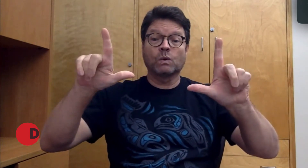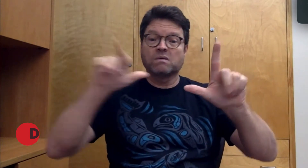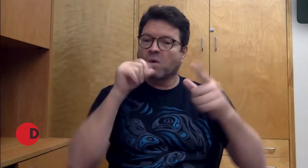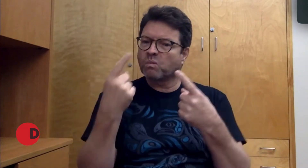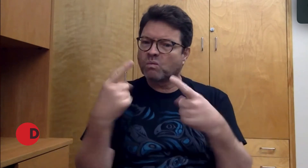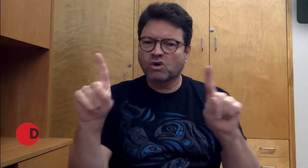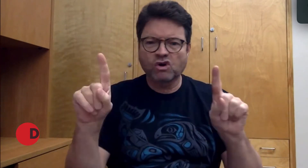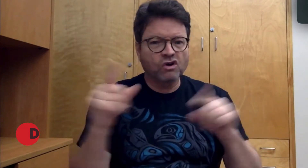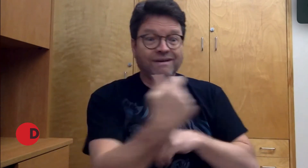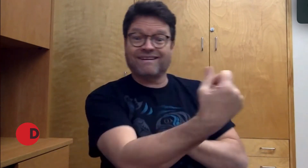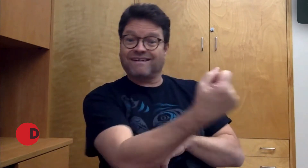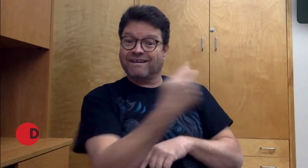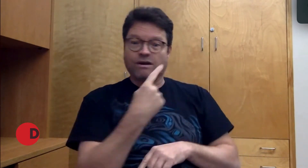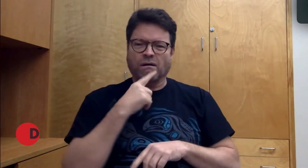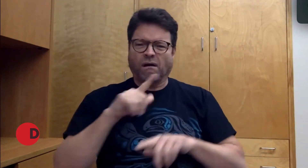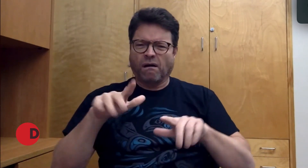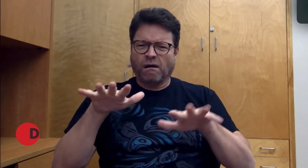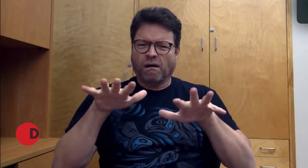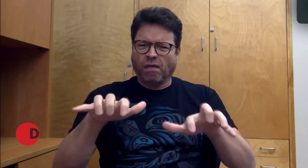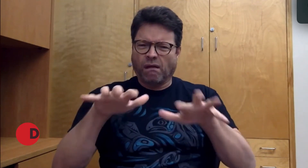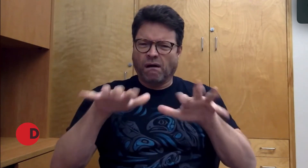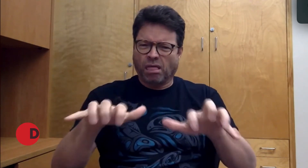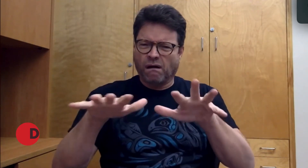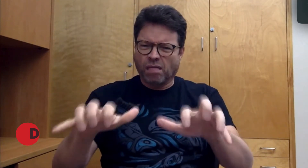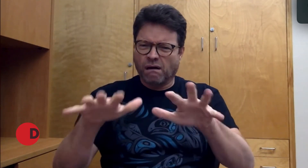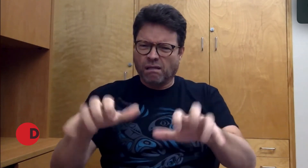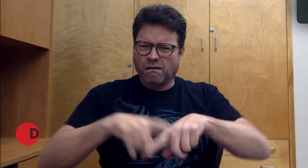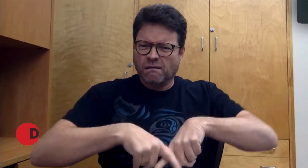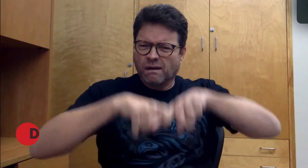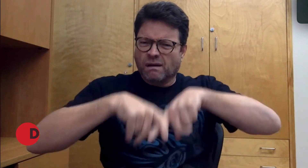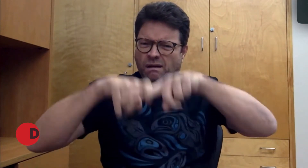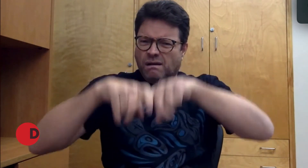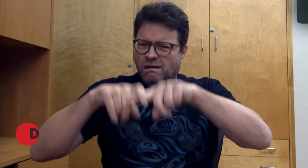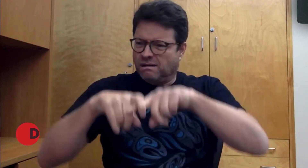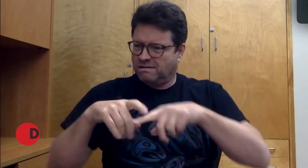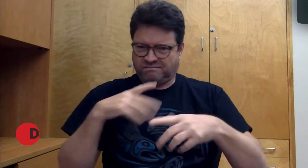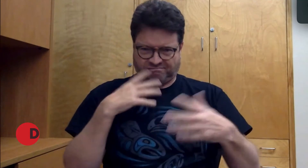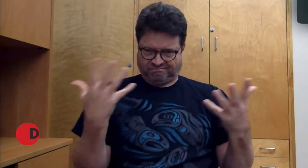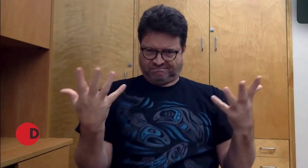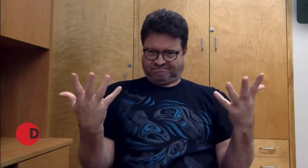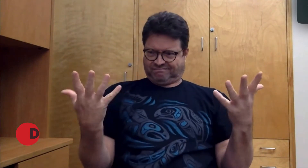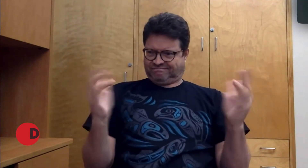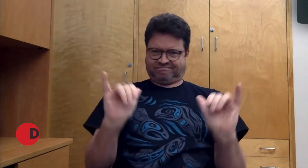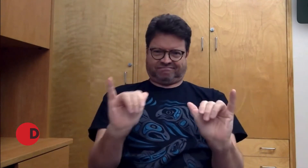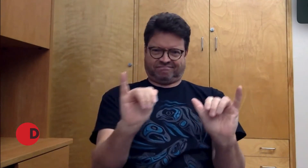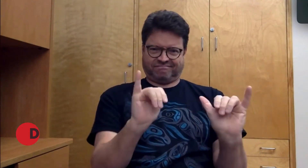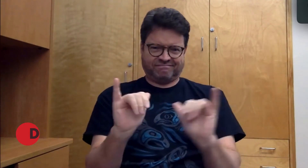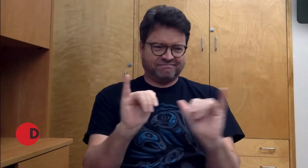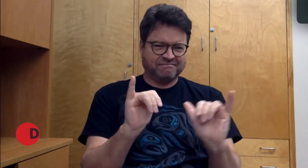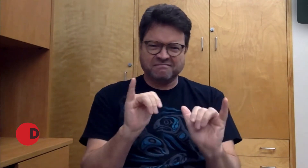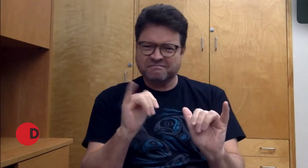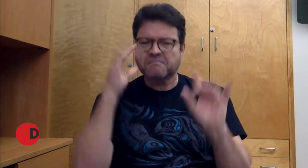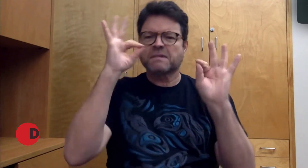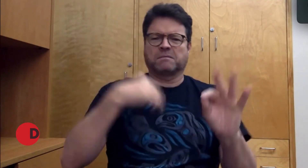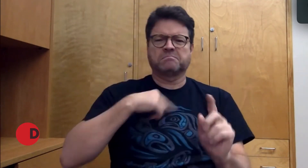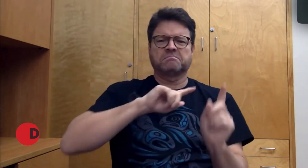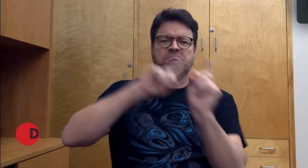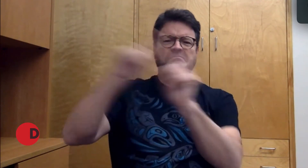Videos being sent through texts would not work - it kept freezing.